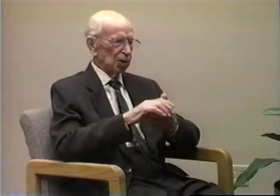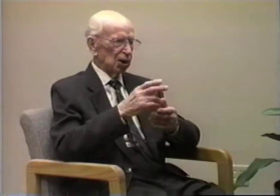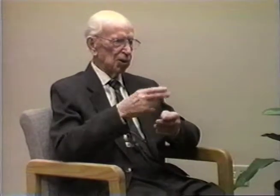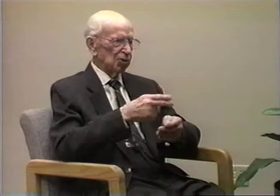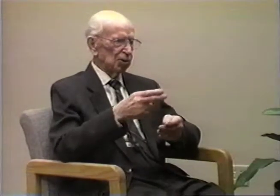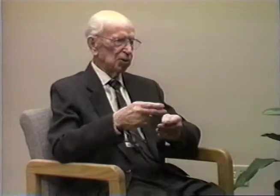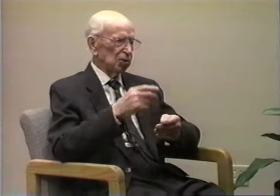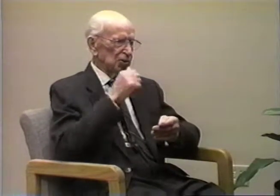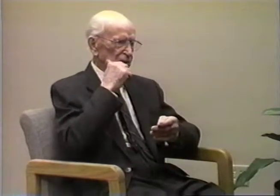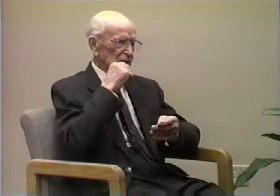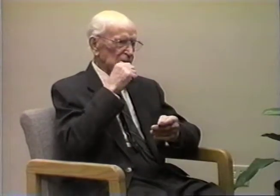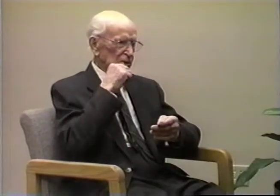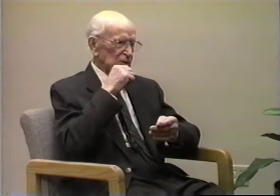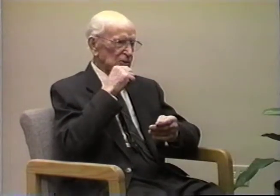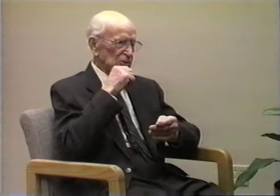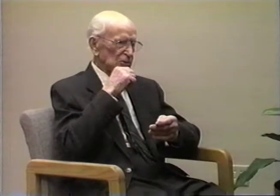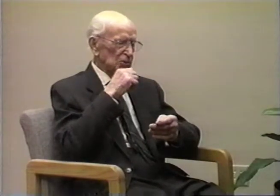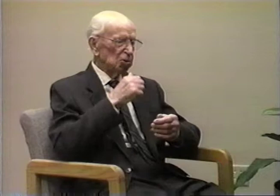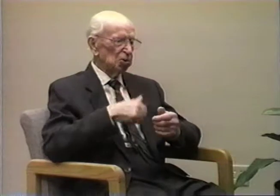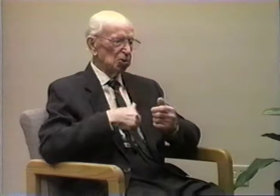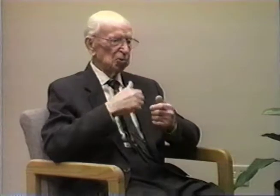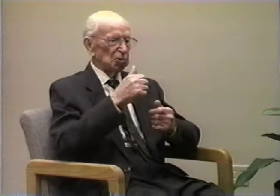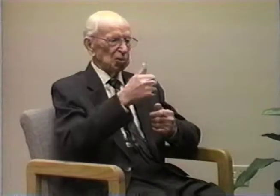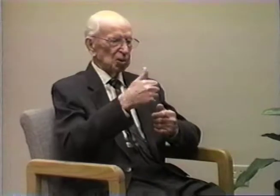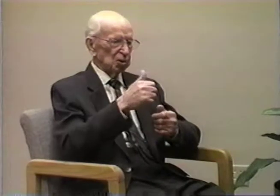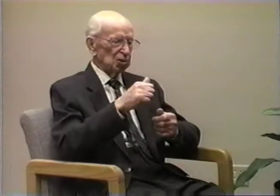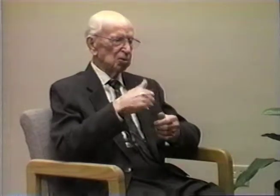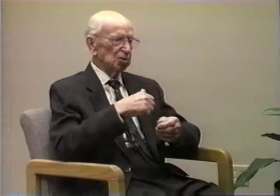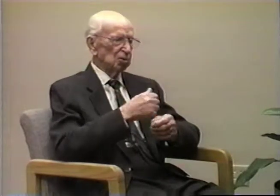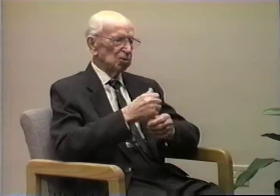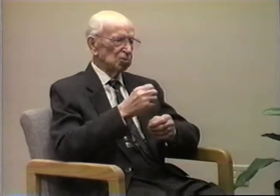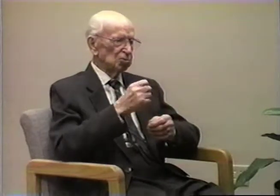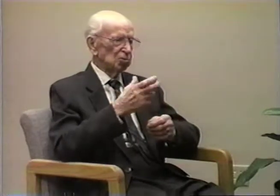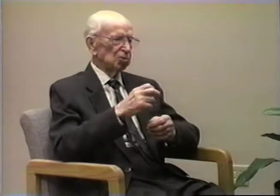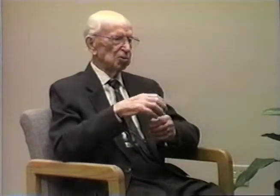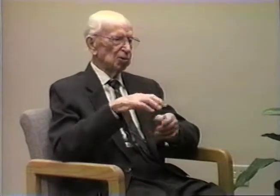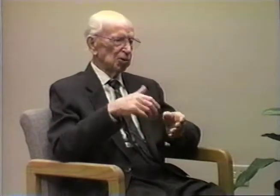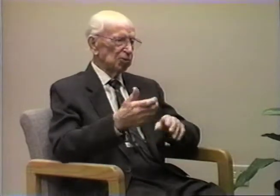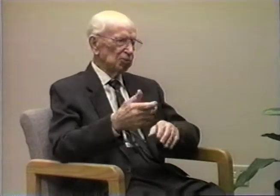Uh, yeah, I married a hard of hearing girl in 1935.